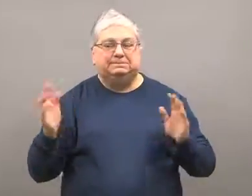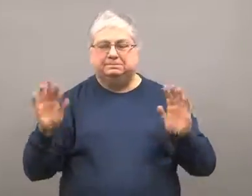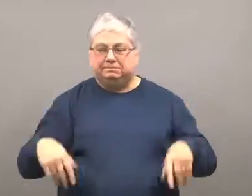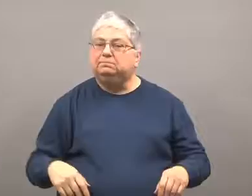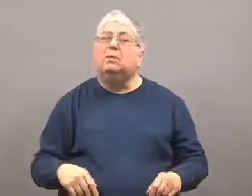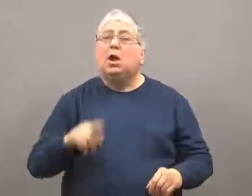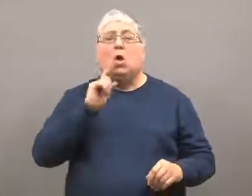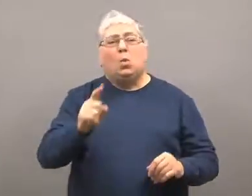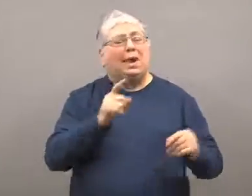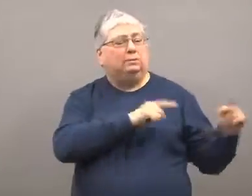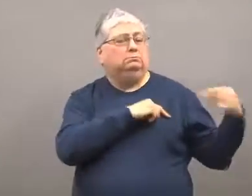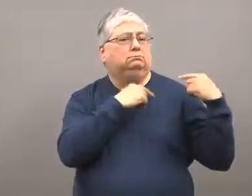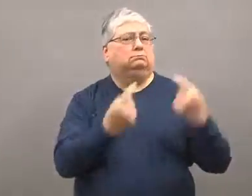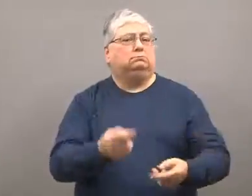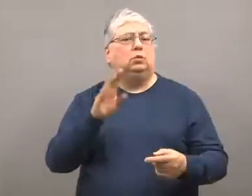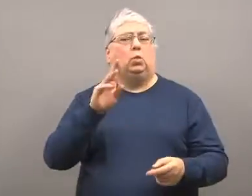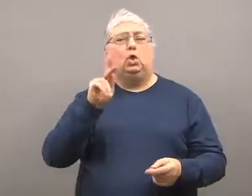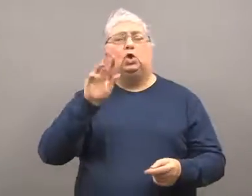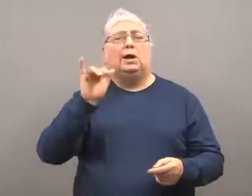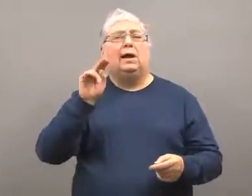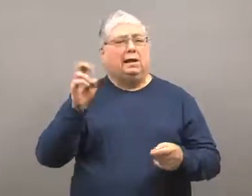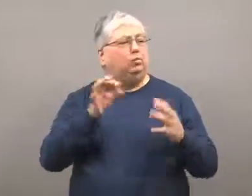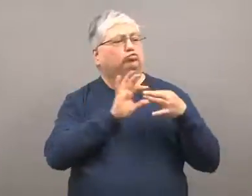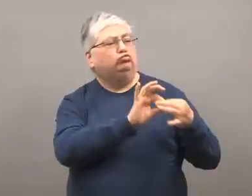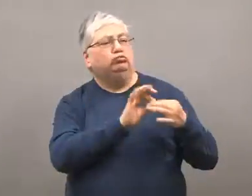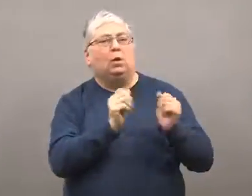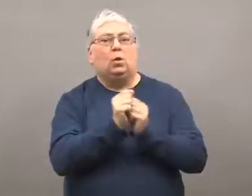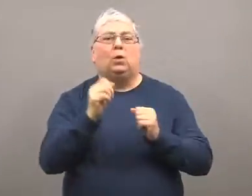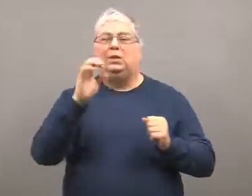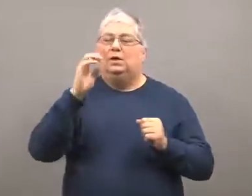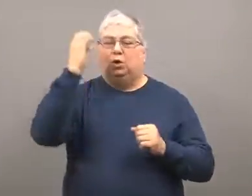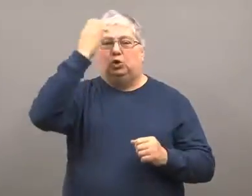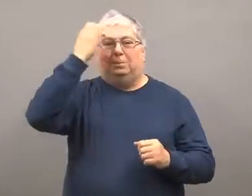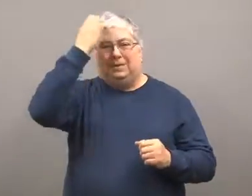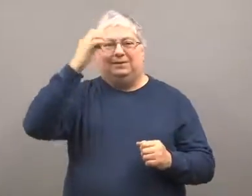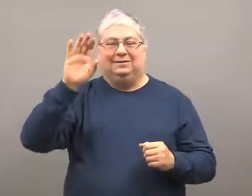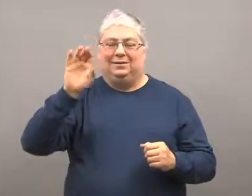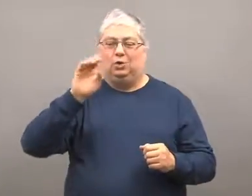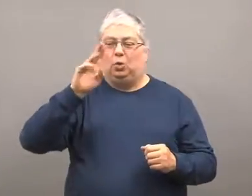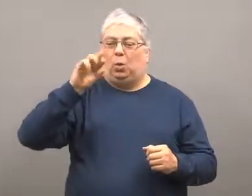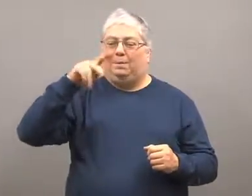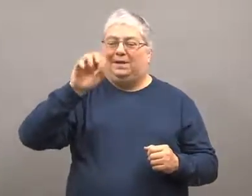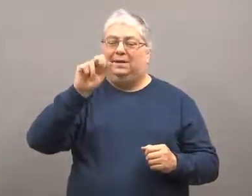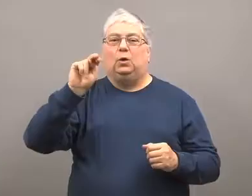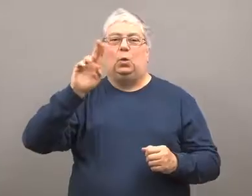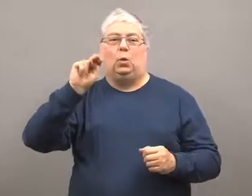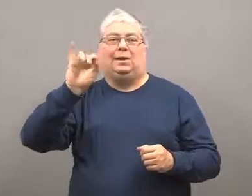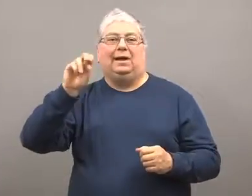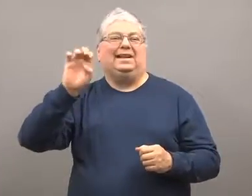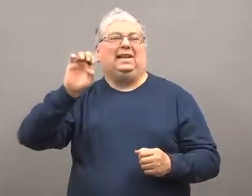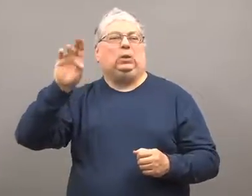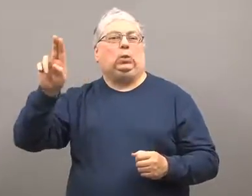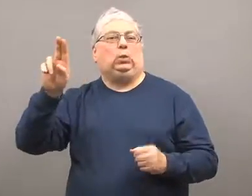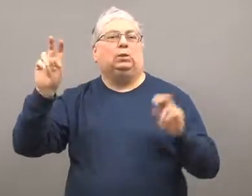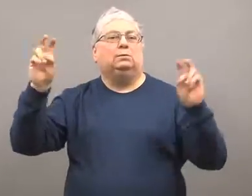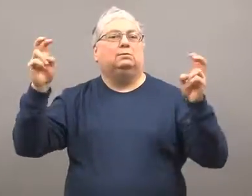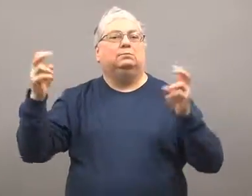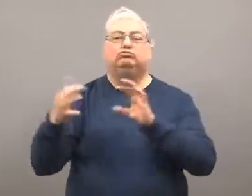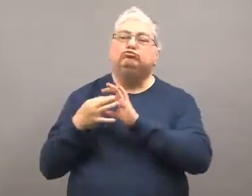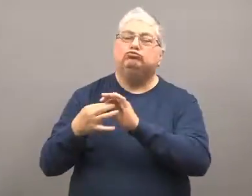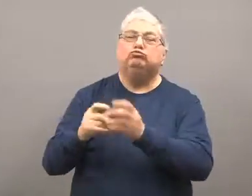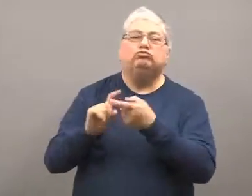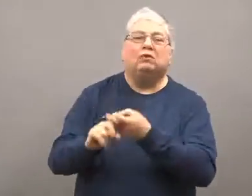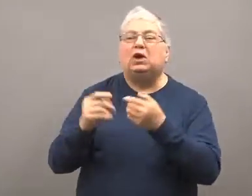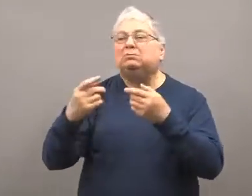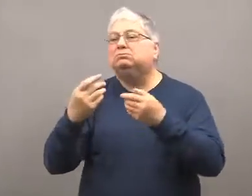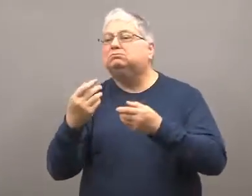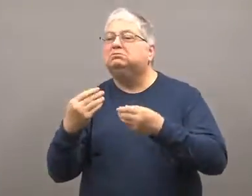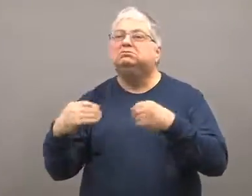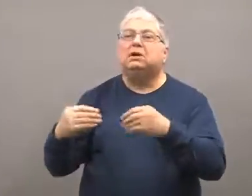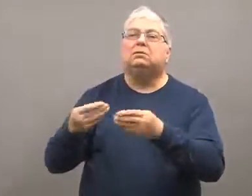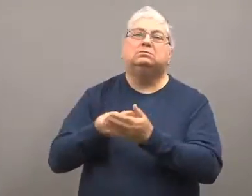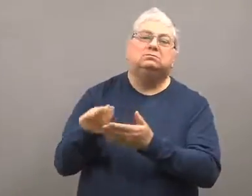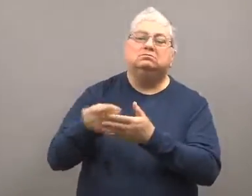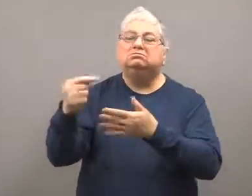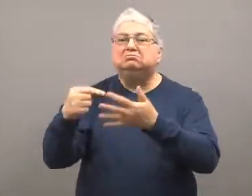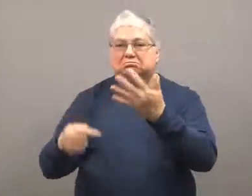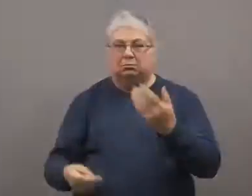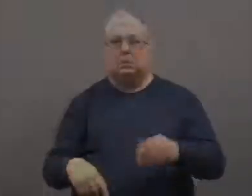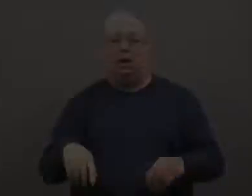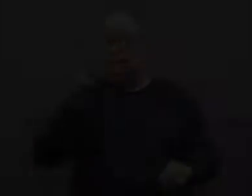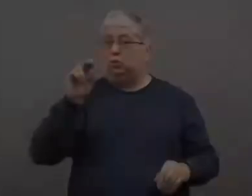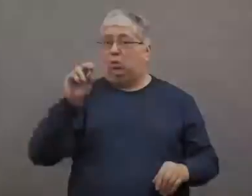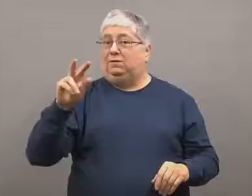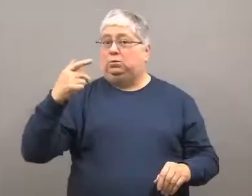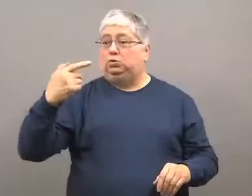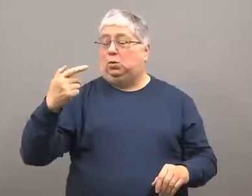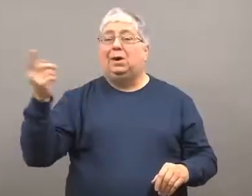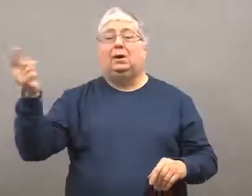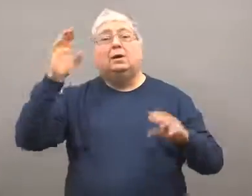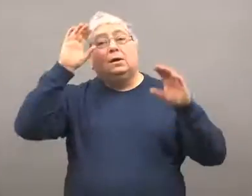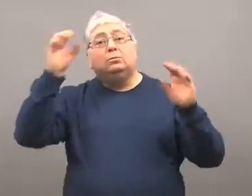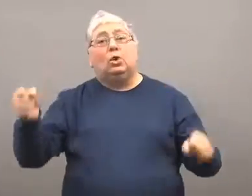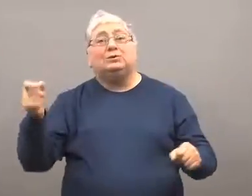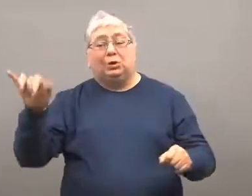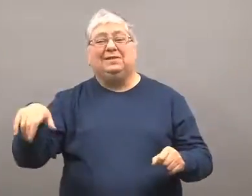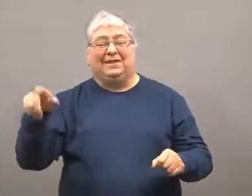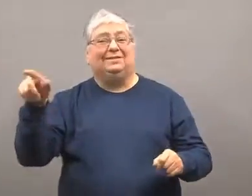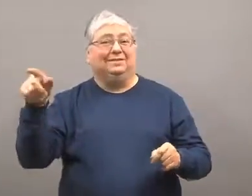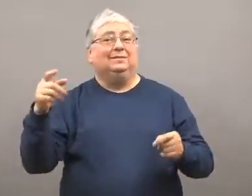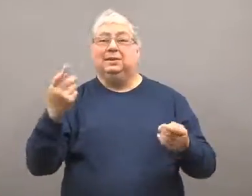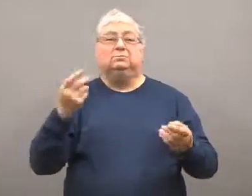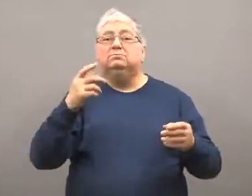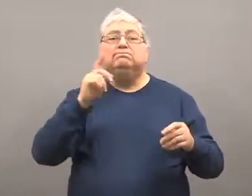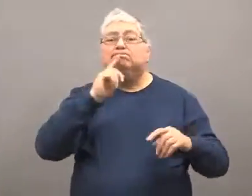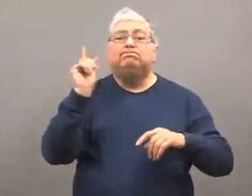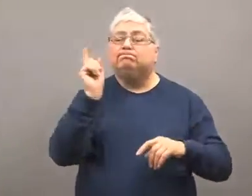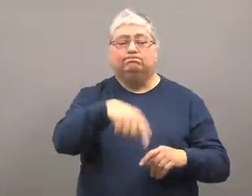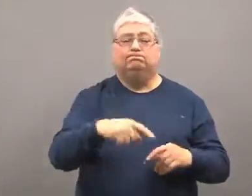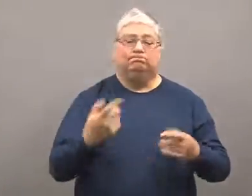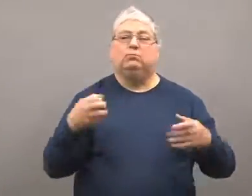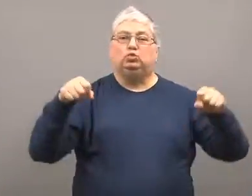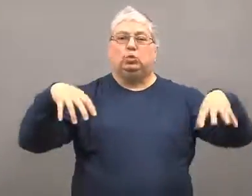The Ukraine had long had a cooperative agreement with the European Union.